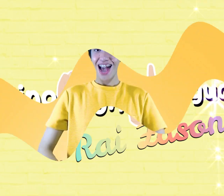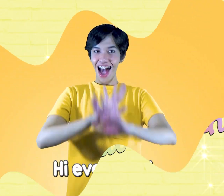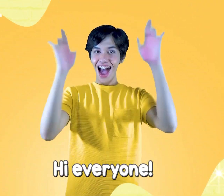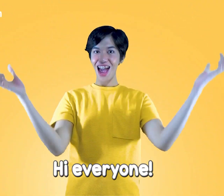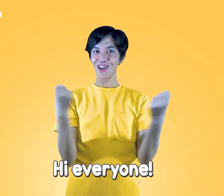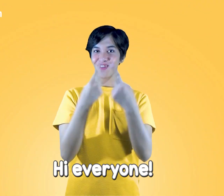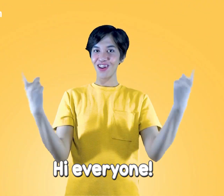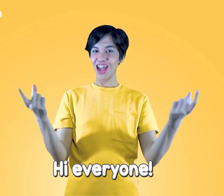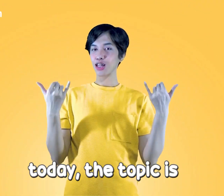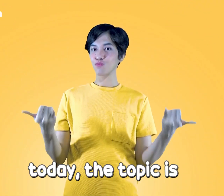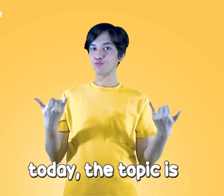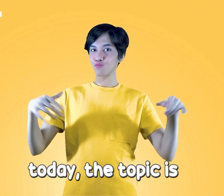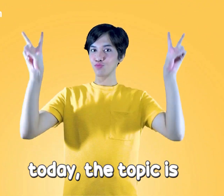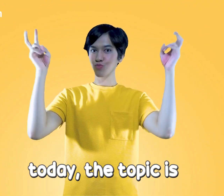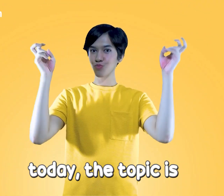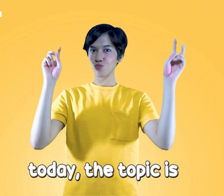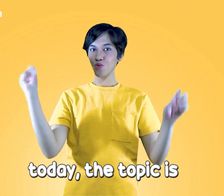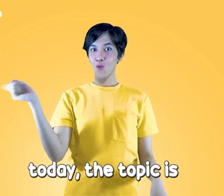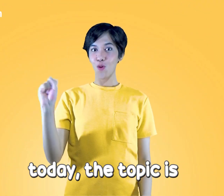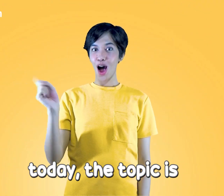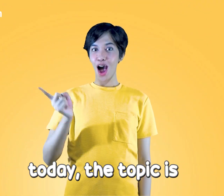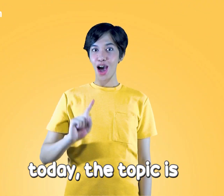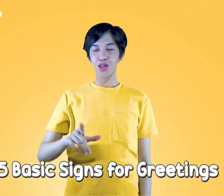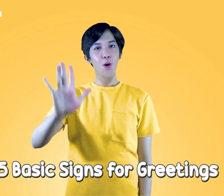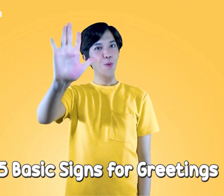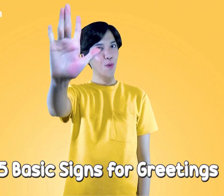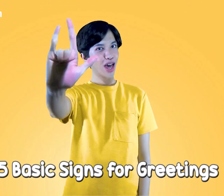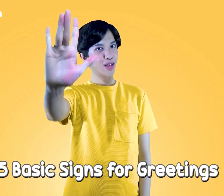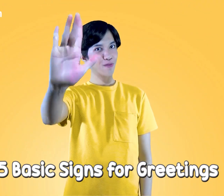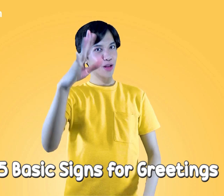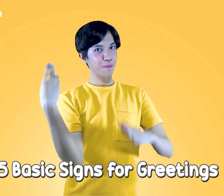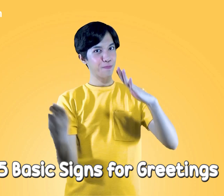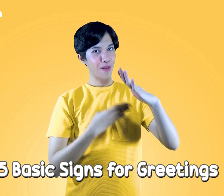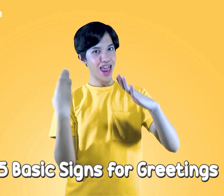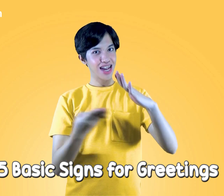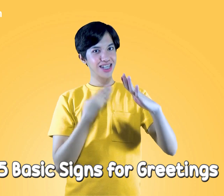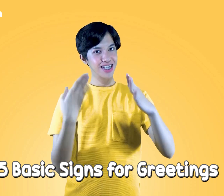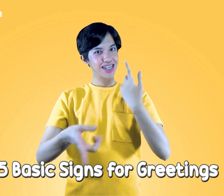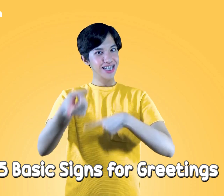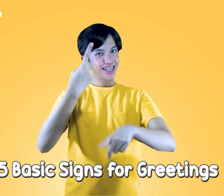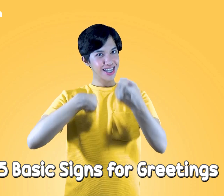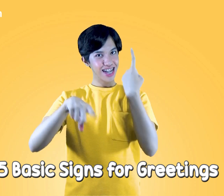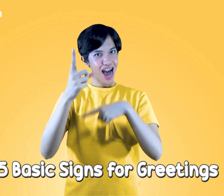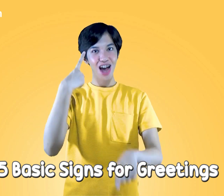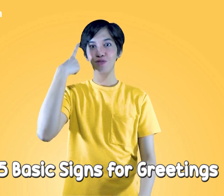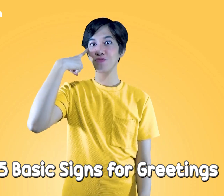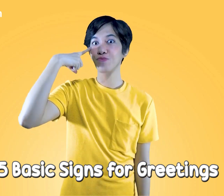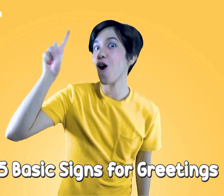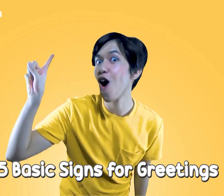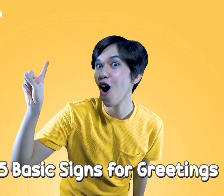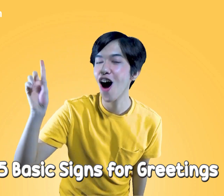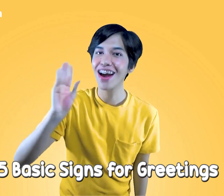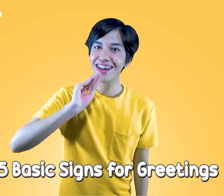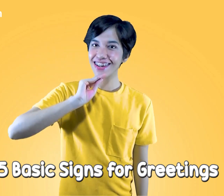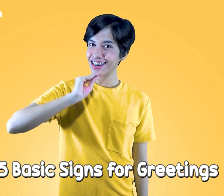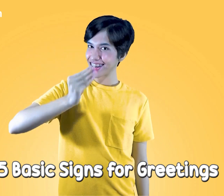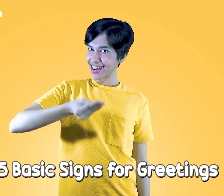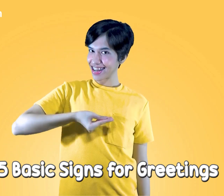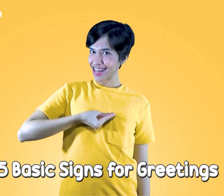Hi everyone! today, the topic is 25 BASICS SIGNS for GREETINGS